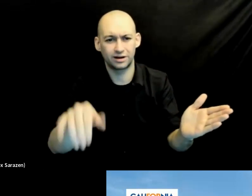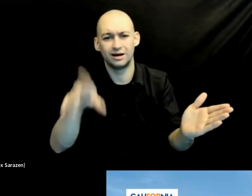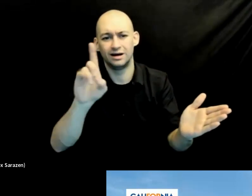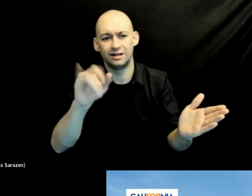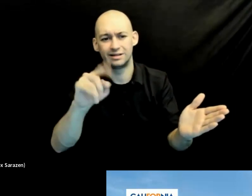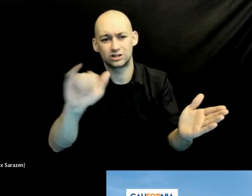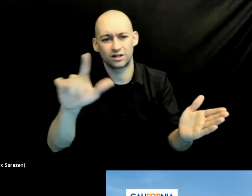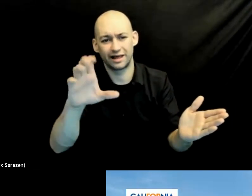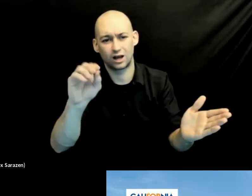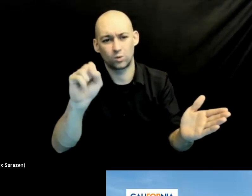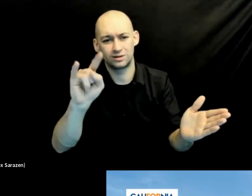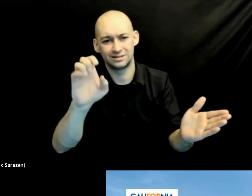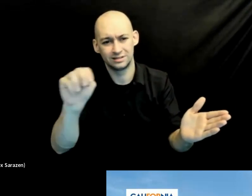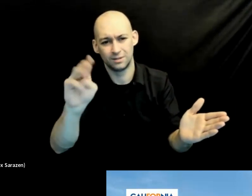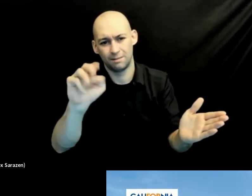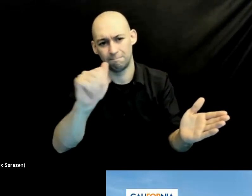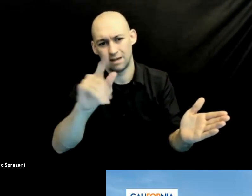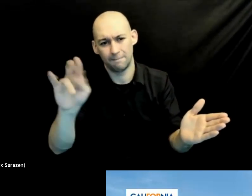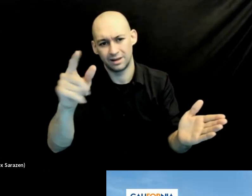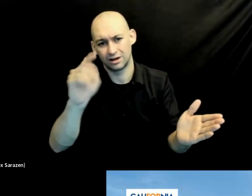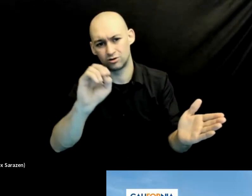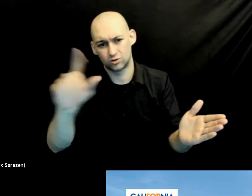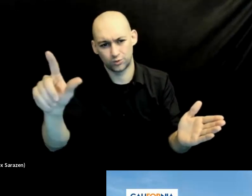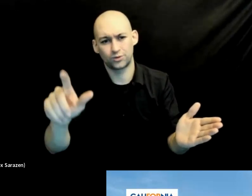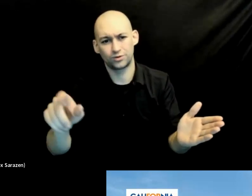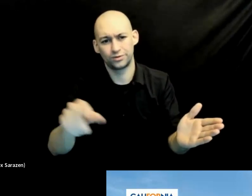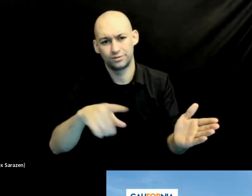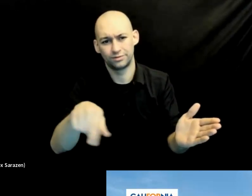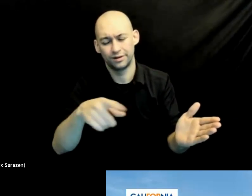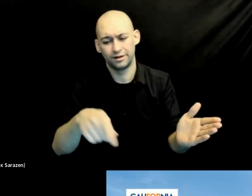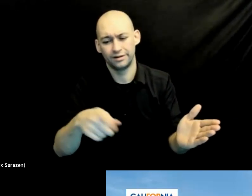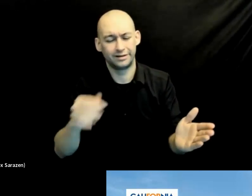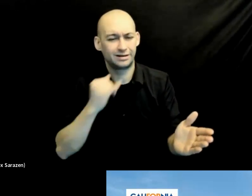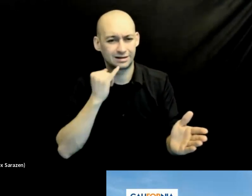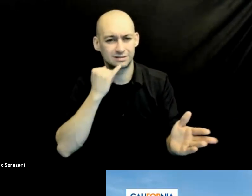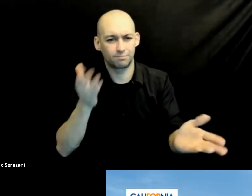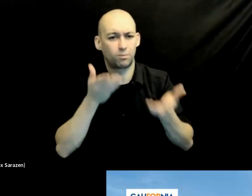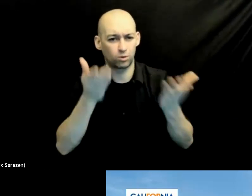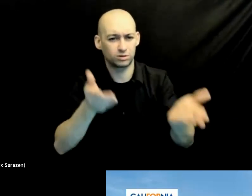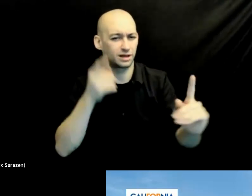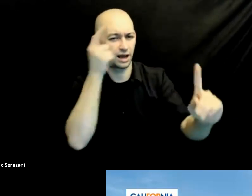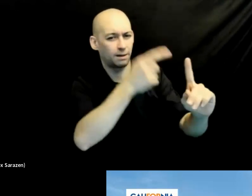continue to build that asset inventory. But it is a proposed aim of this Plan that then that